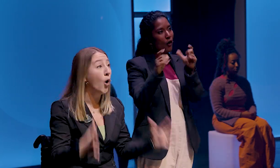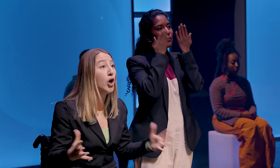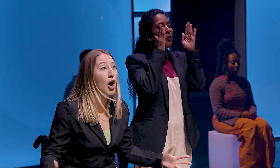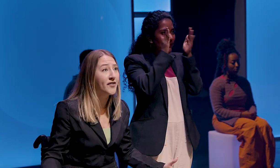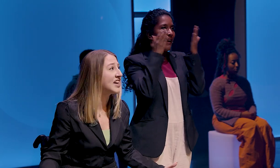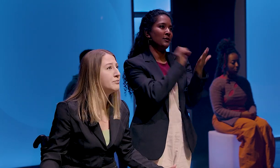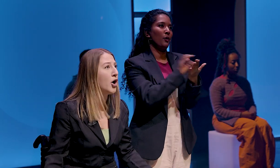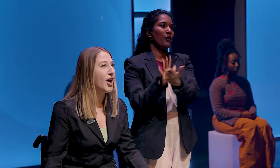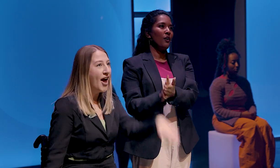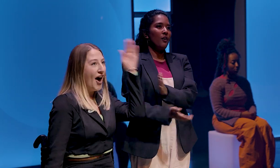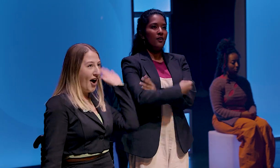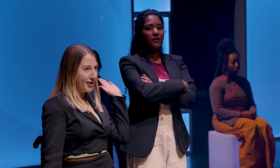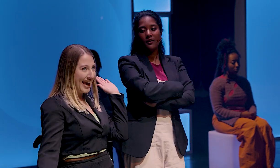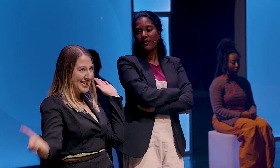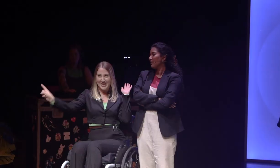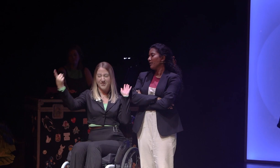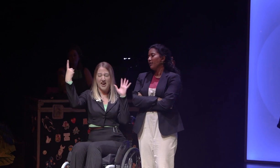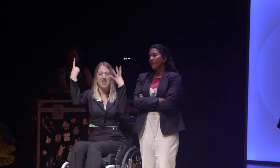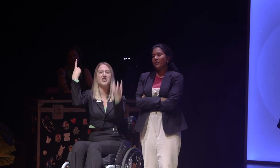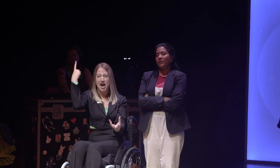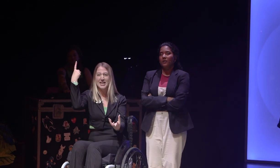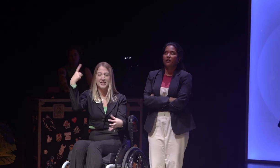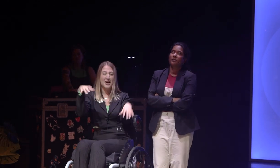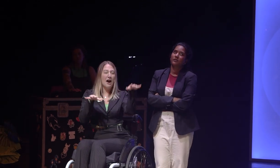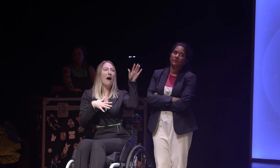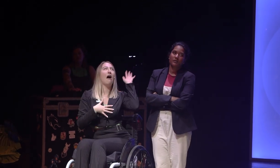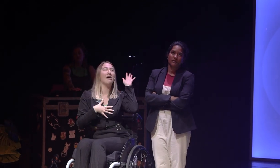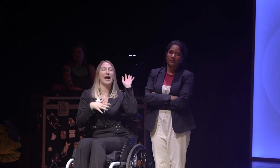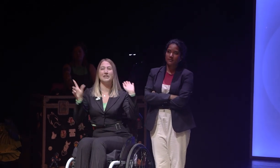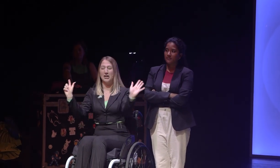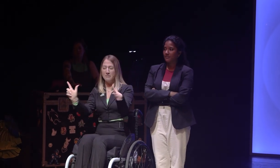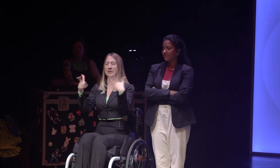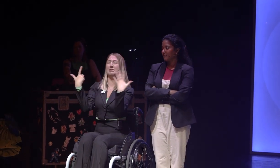all over Facebook. 'Our Katy's first shite'. 'Our Katy coming seventh in an egg and